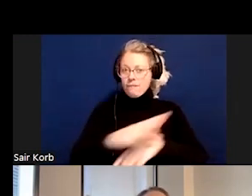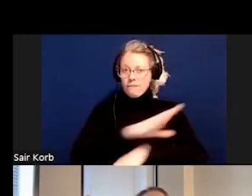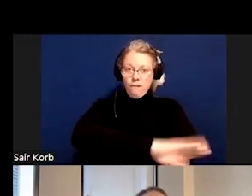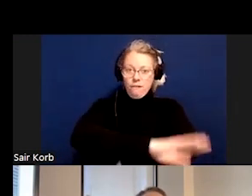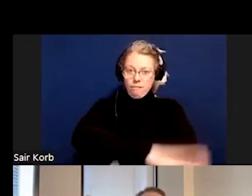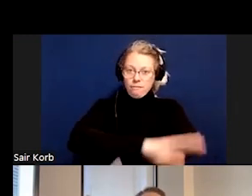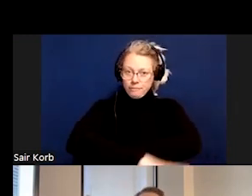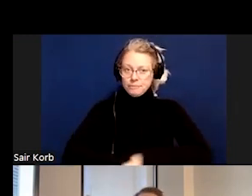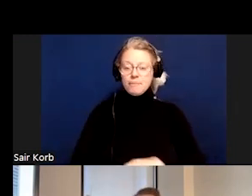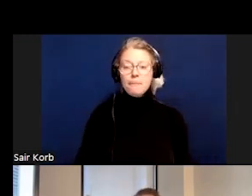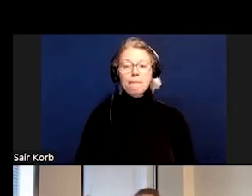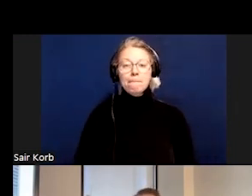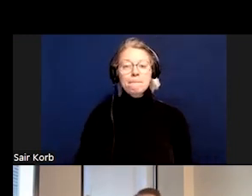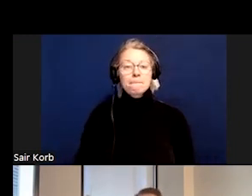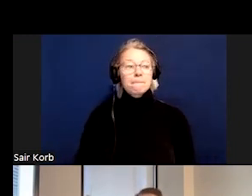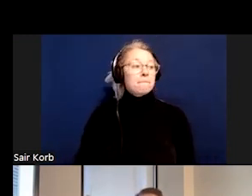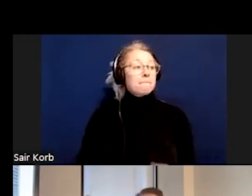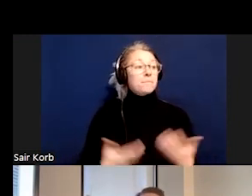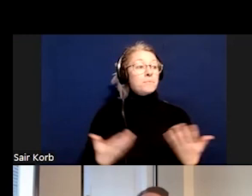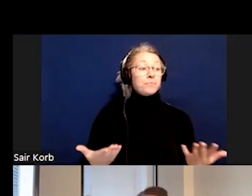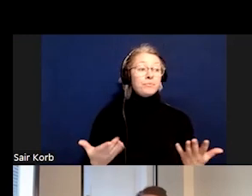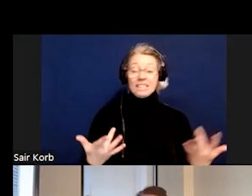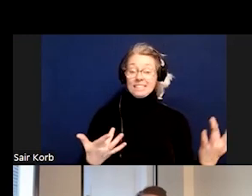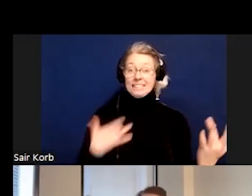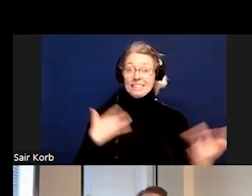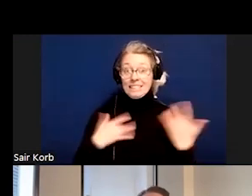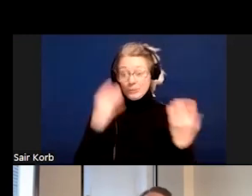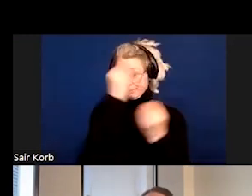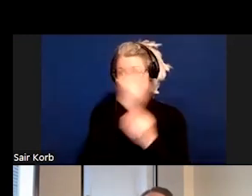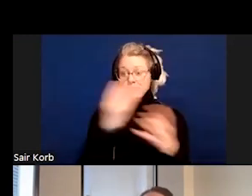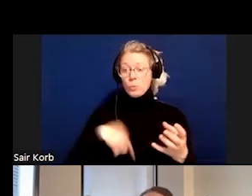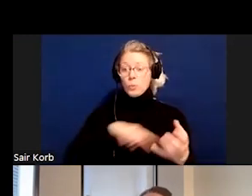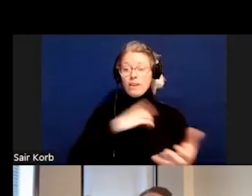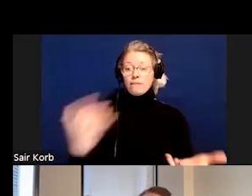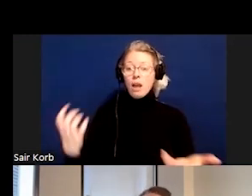We are excited to announce that we have partnered with the Centre for Sustainable Practice in